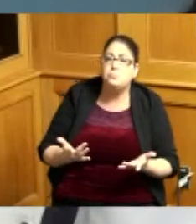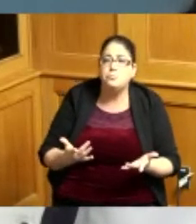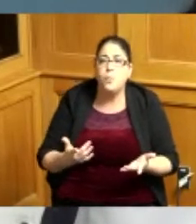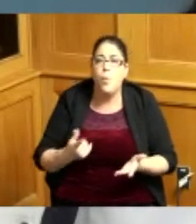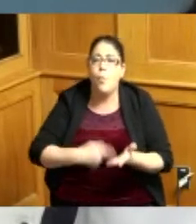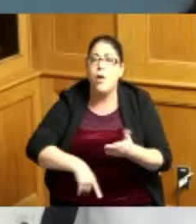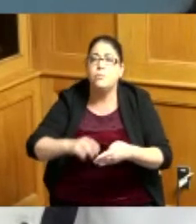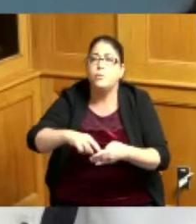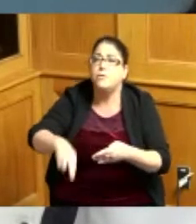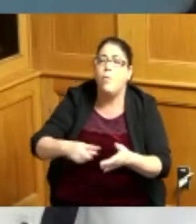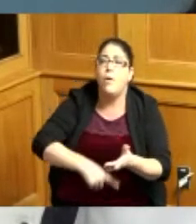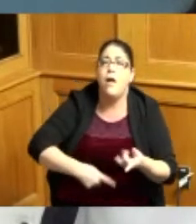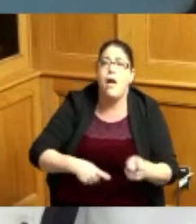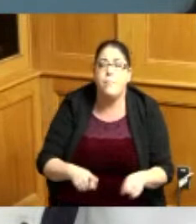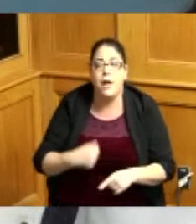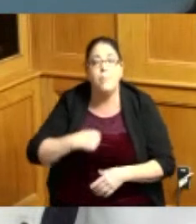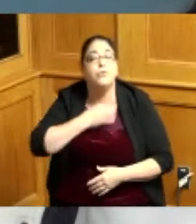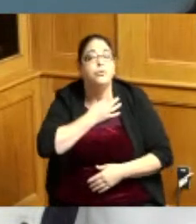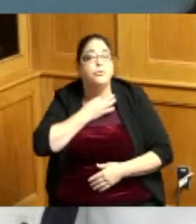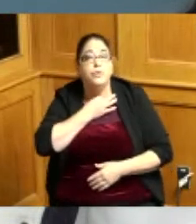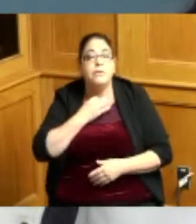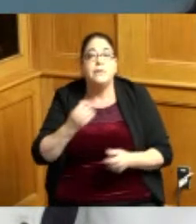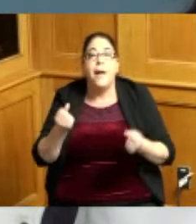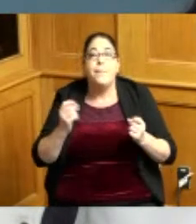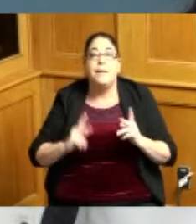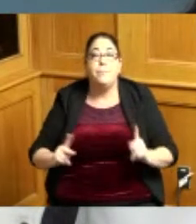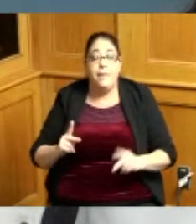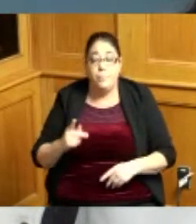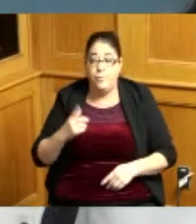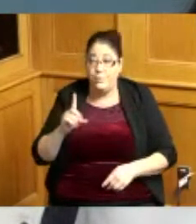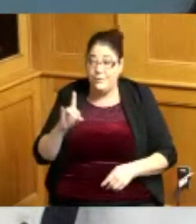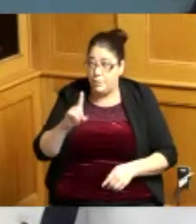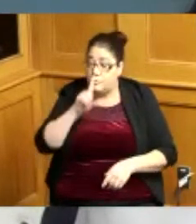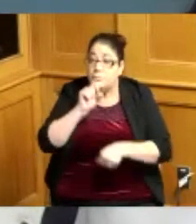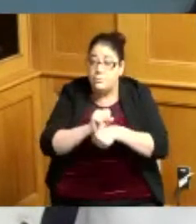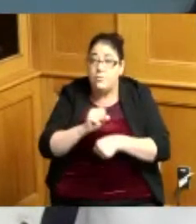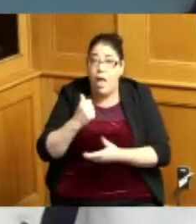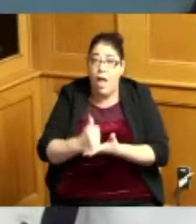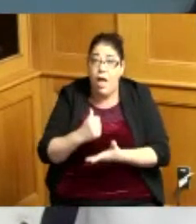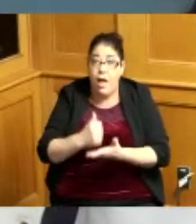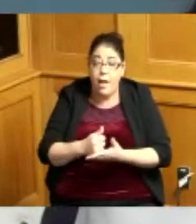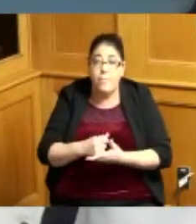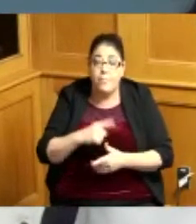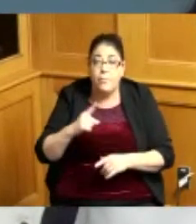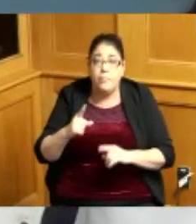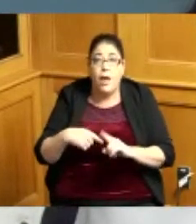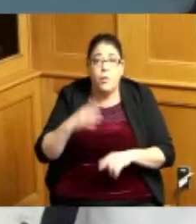so I want to know how many people did we really help there and then we took a number of names